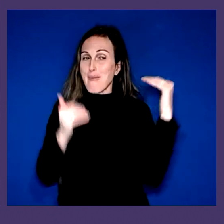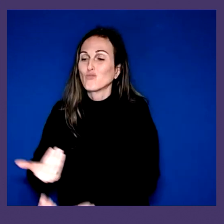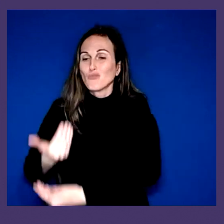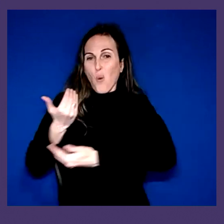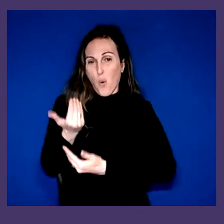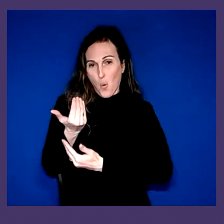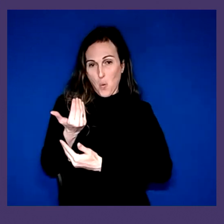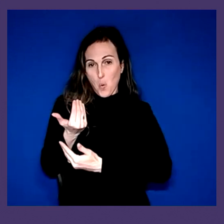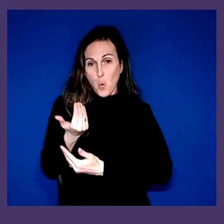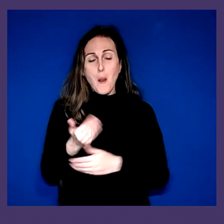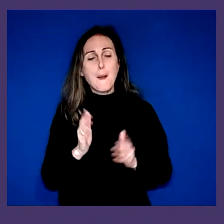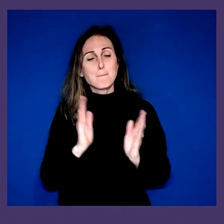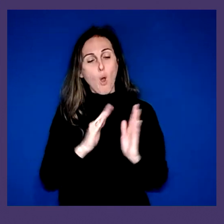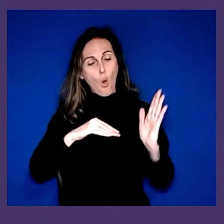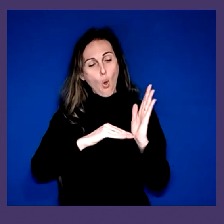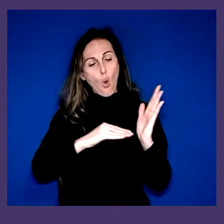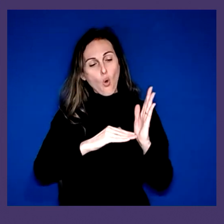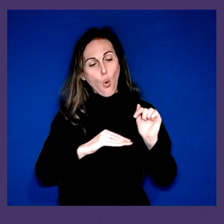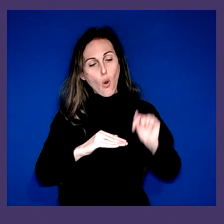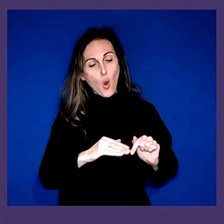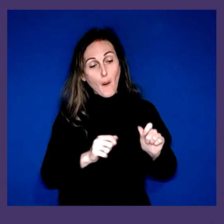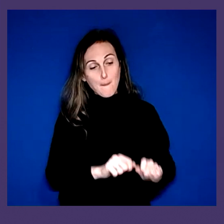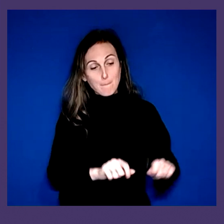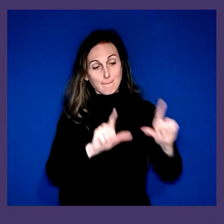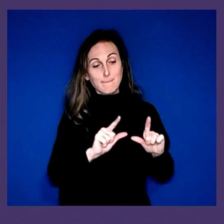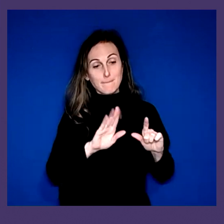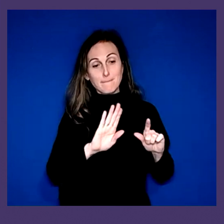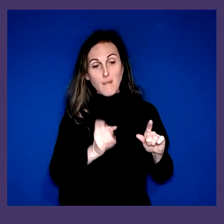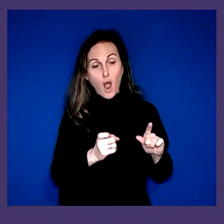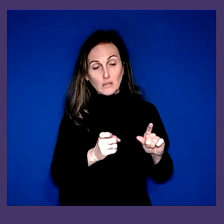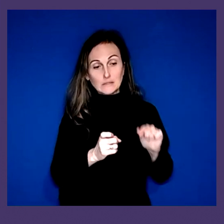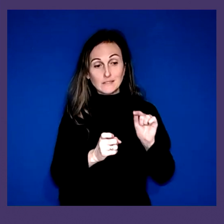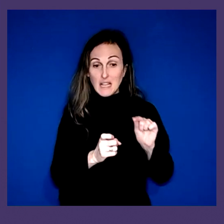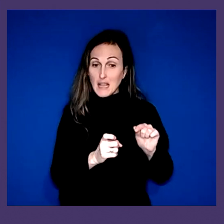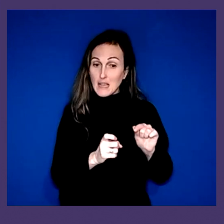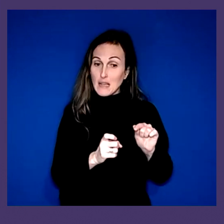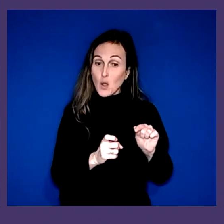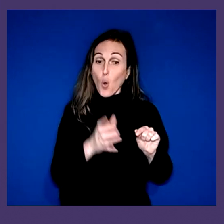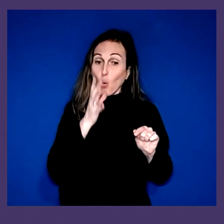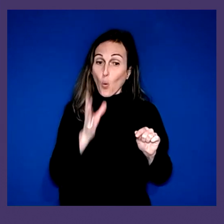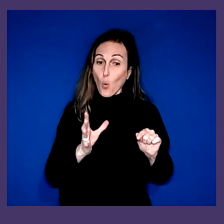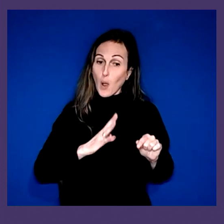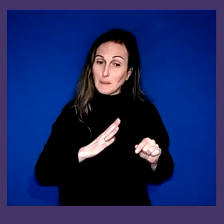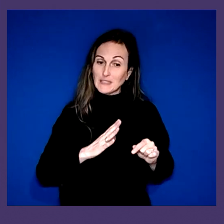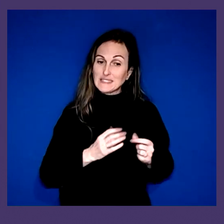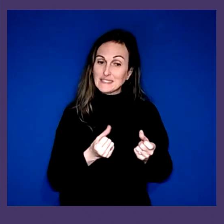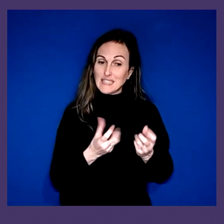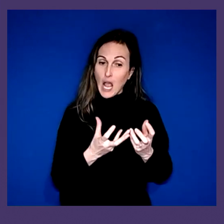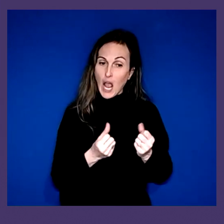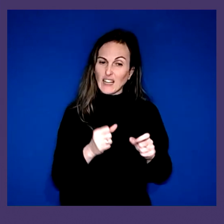It shows a still image of a woman signing in BSL with text below her that reads, "Swipe or hover over text to